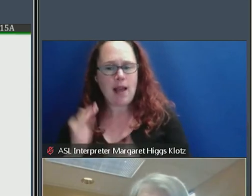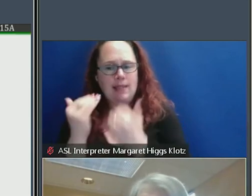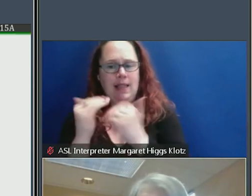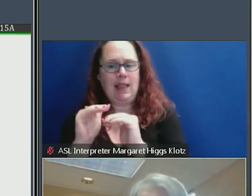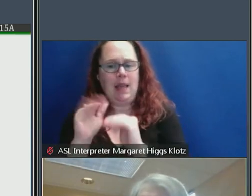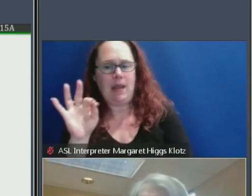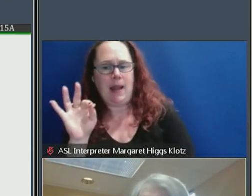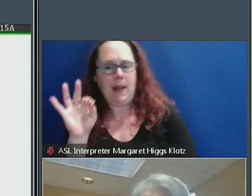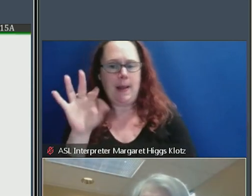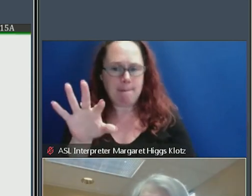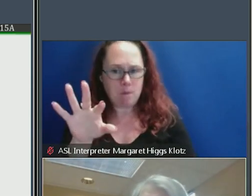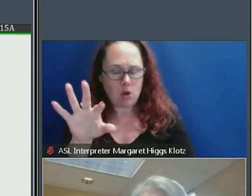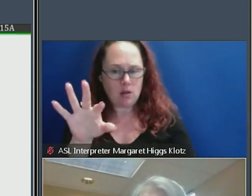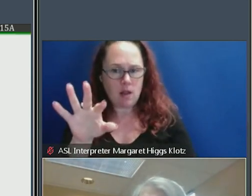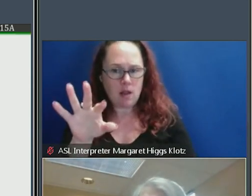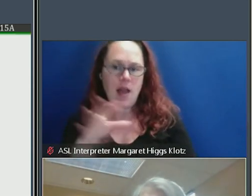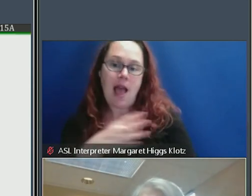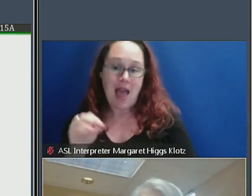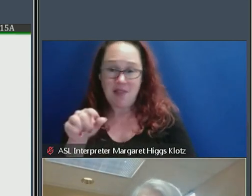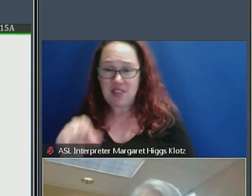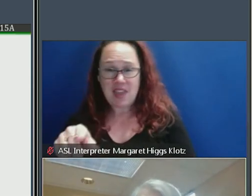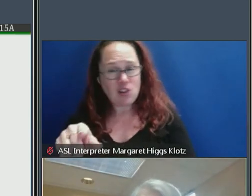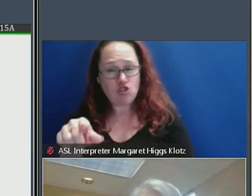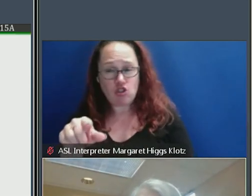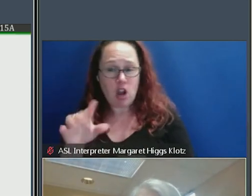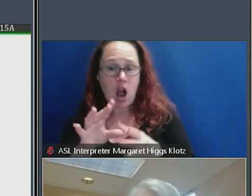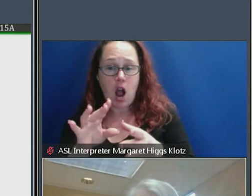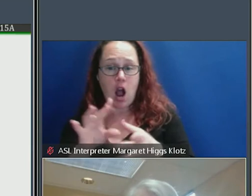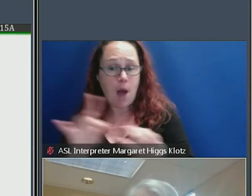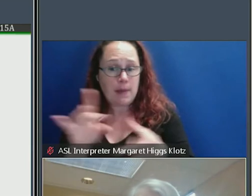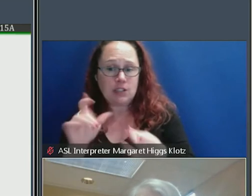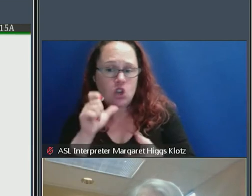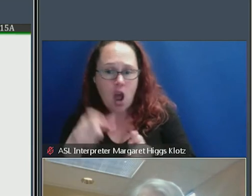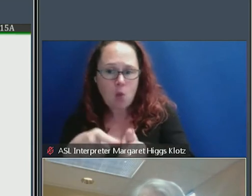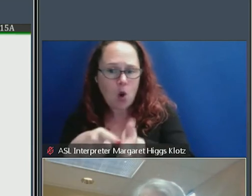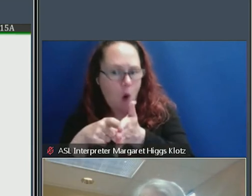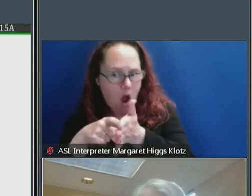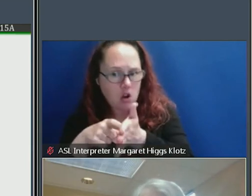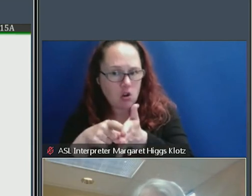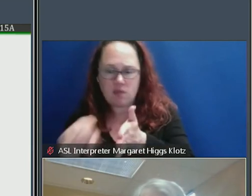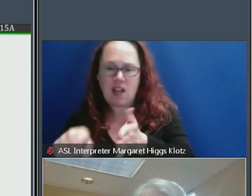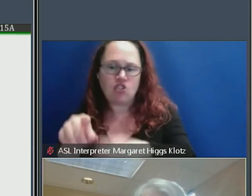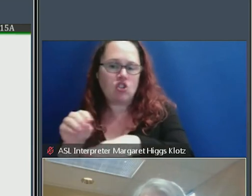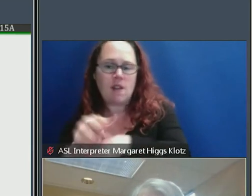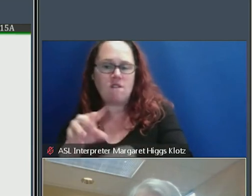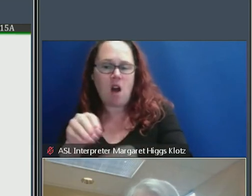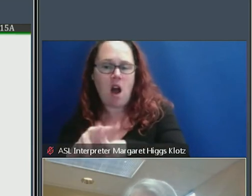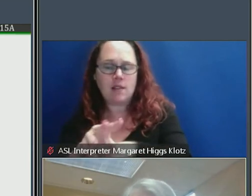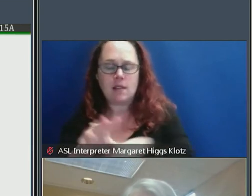plenty board's comments are really advisory and that the County can do whatever it wishes to do after receiving